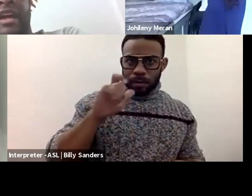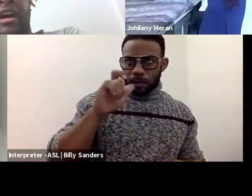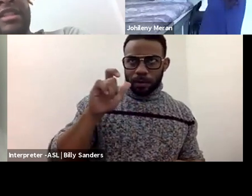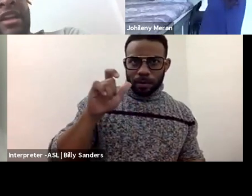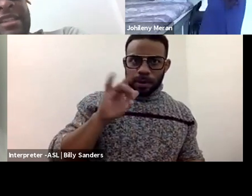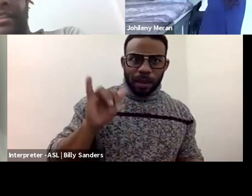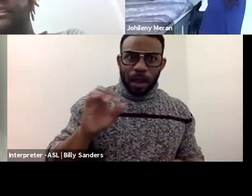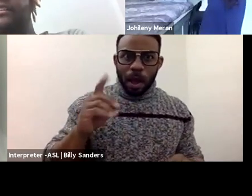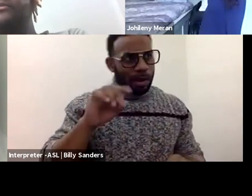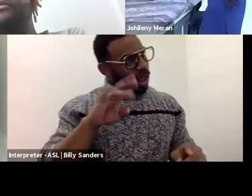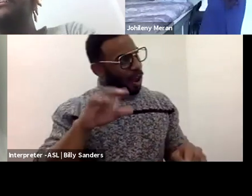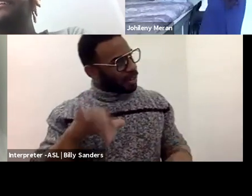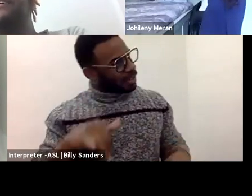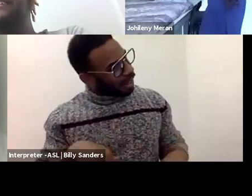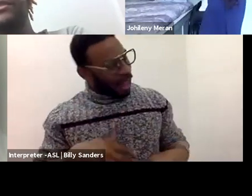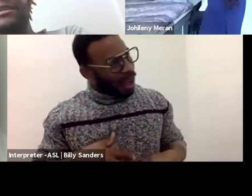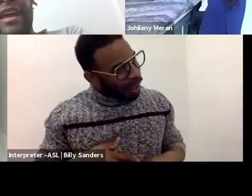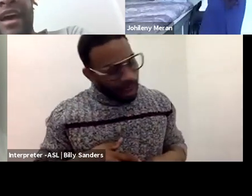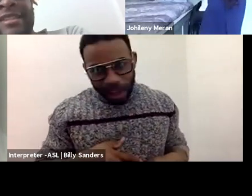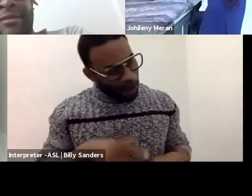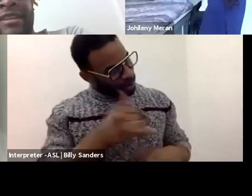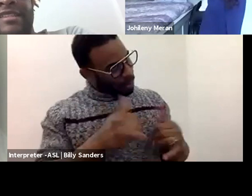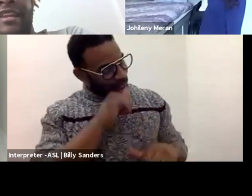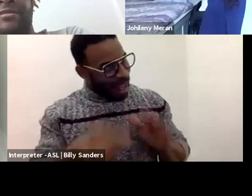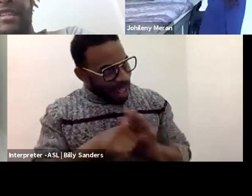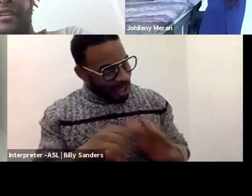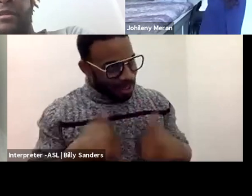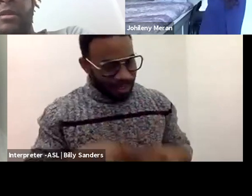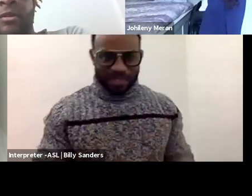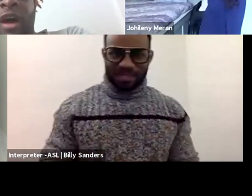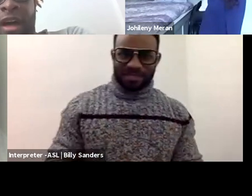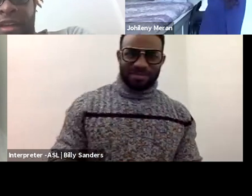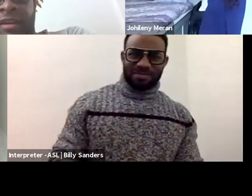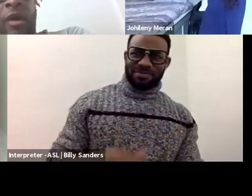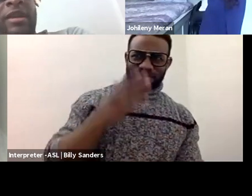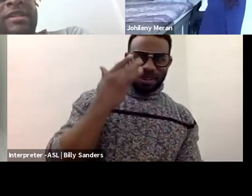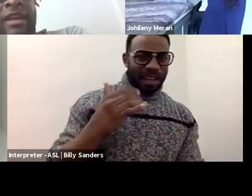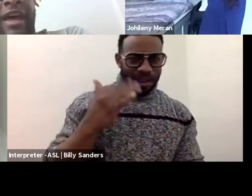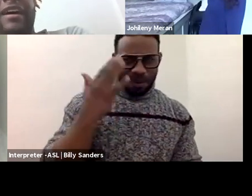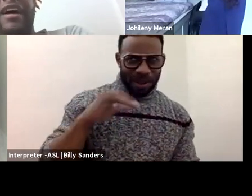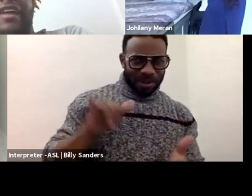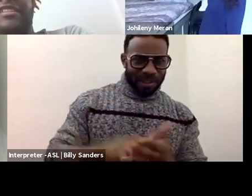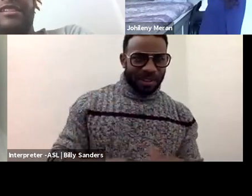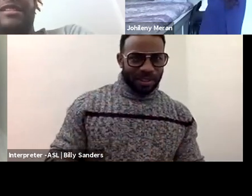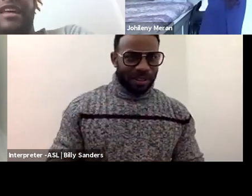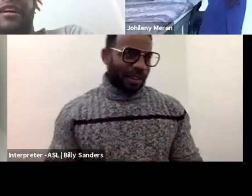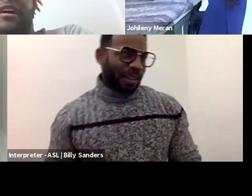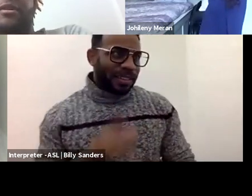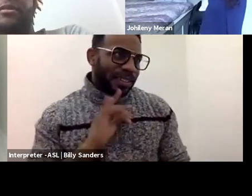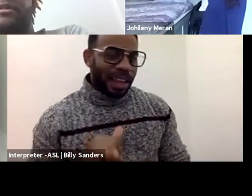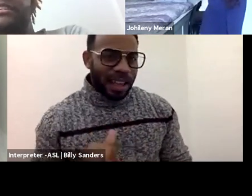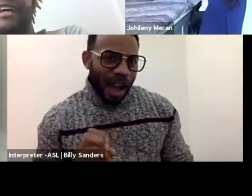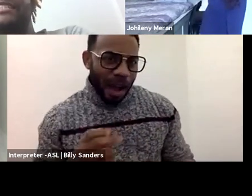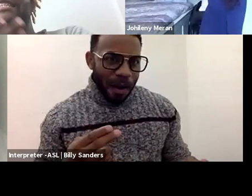like oh, D'Arcee, you should play with us. And I was like why should I do that? And then she was like